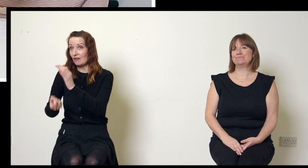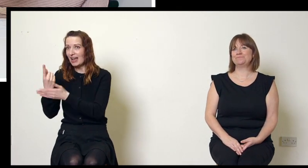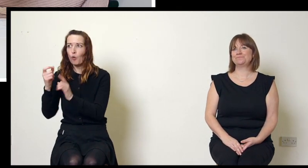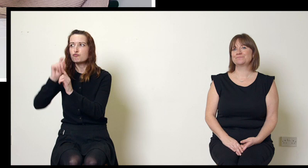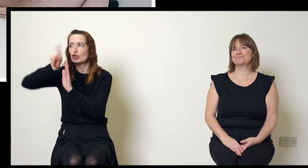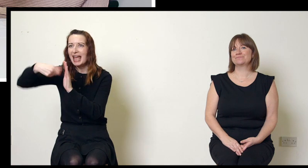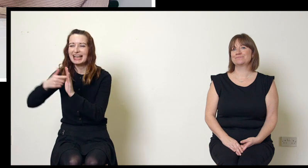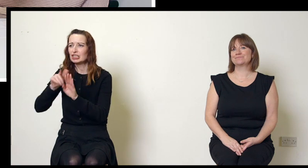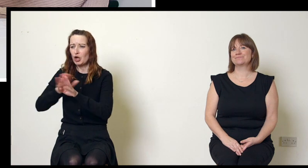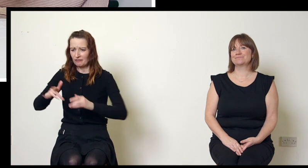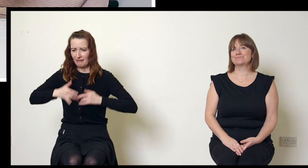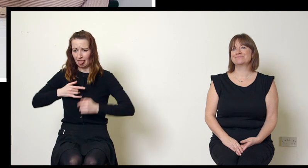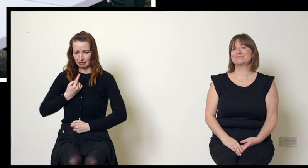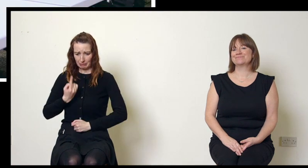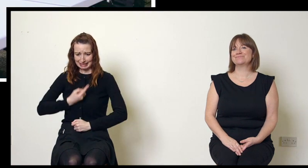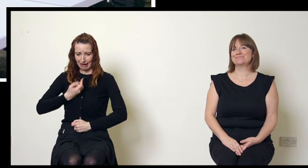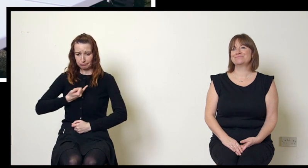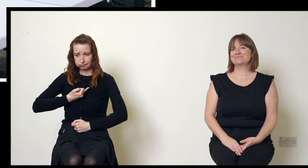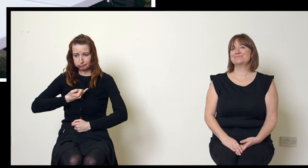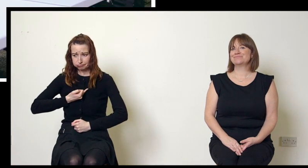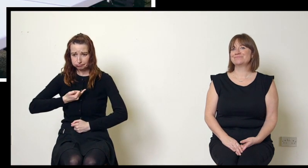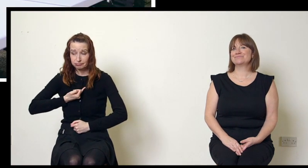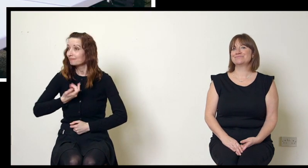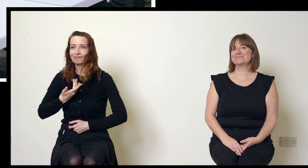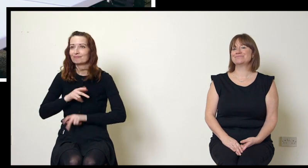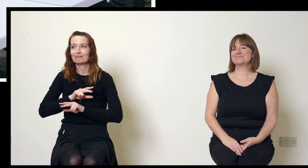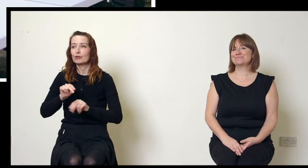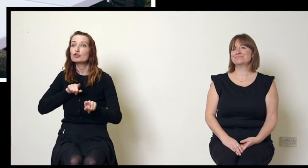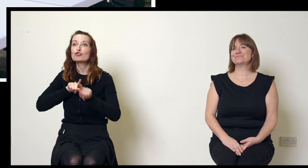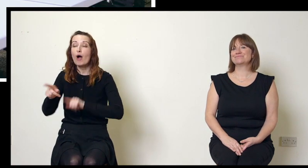don't take it personally and try and learn from it. So some negative feedback?